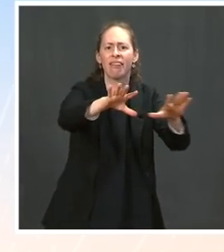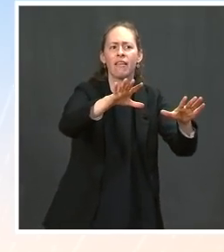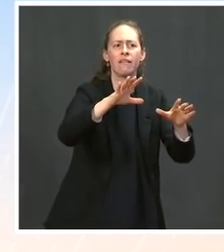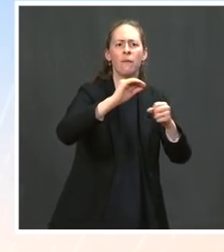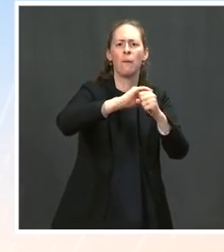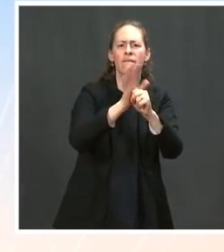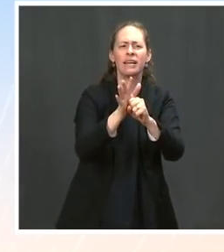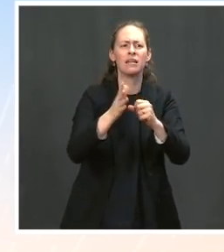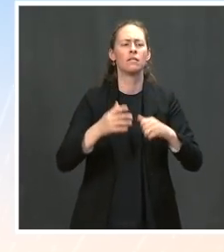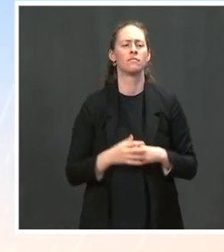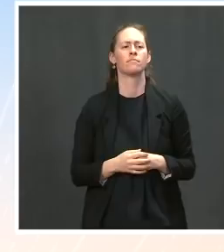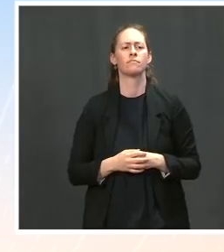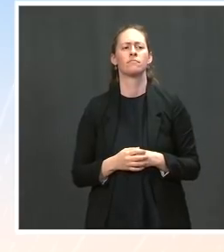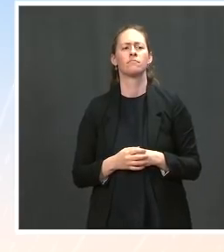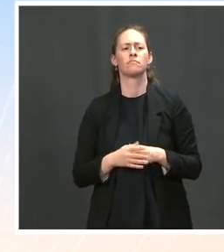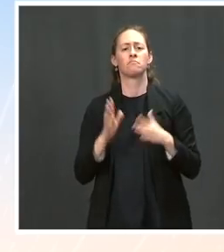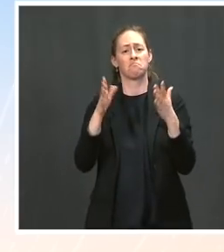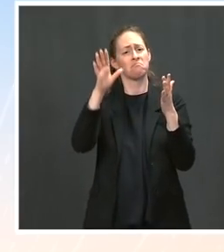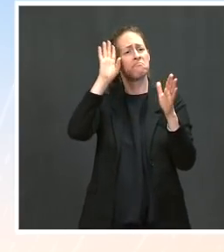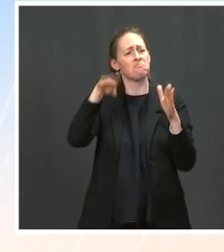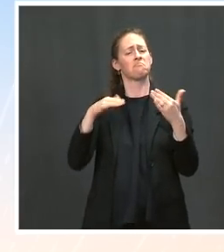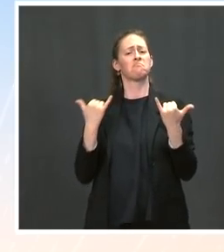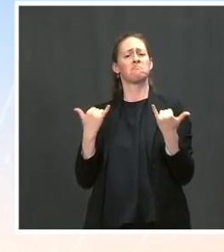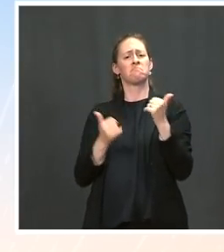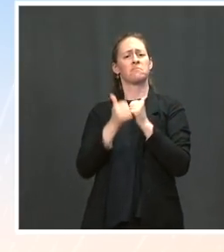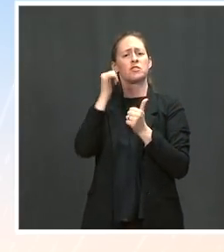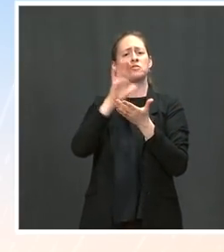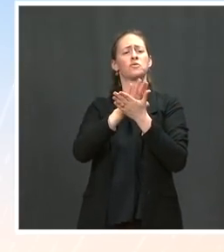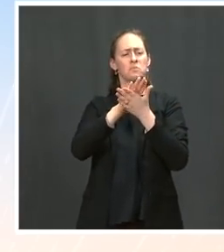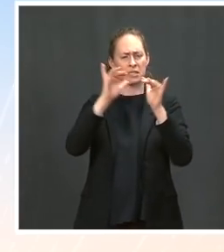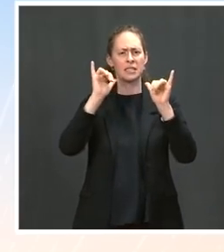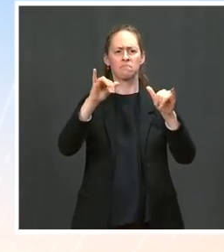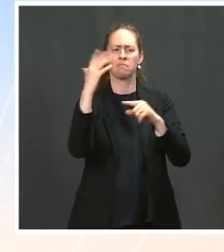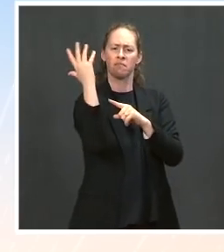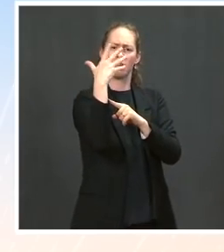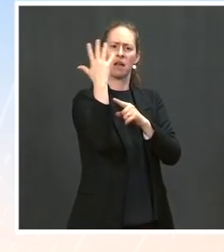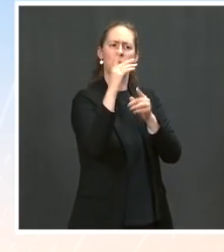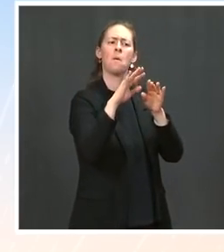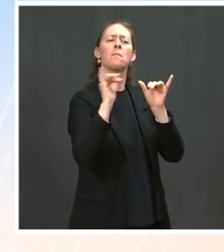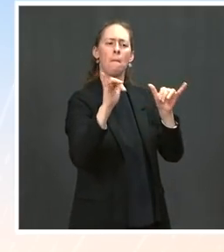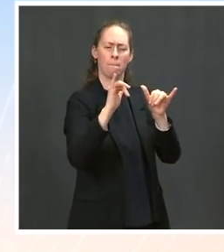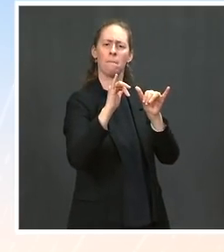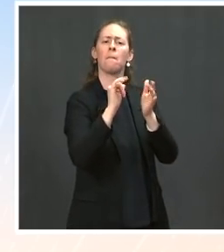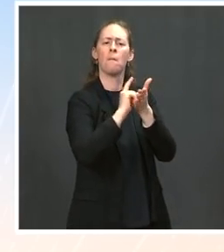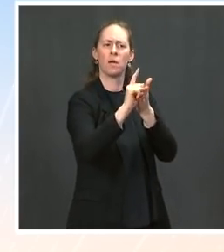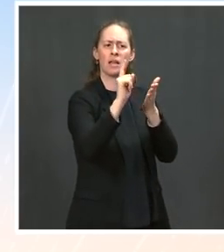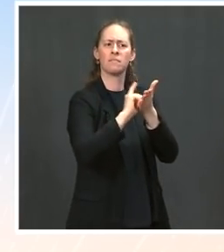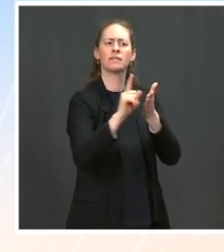open five days a week. And that is certainly something that is being led -- that effort -- by our Secretary of Education,